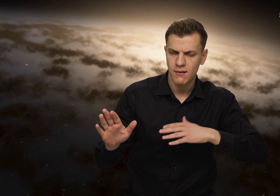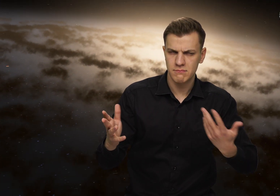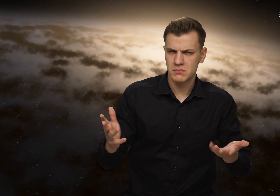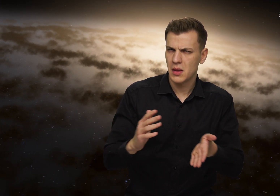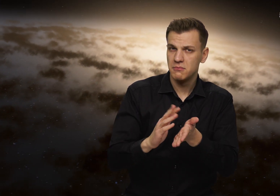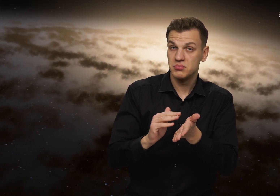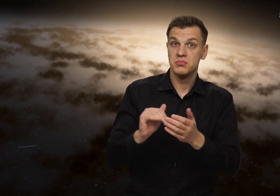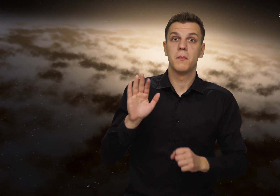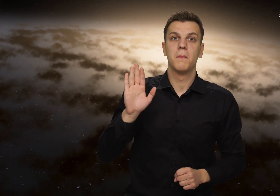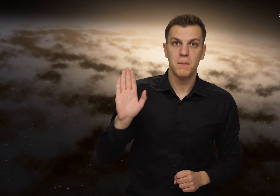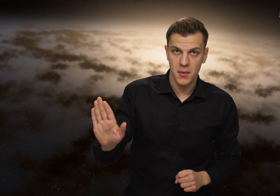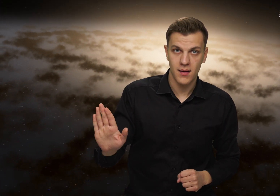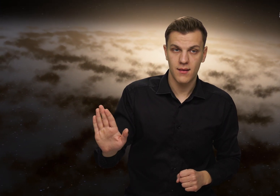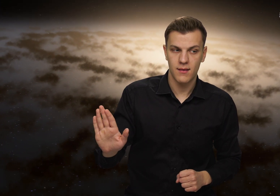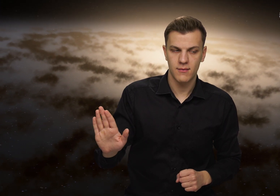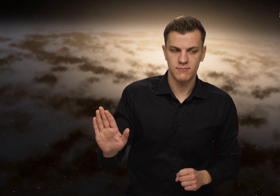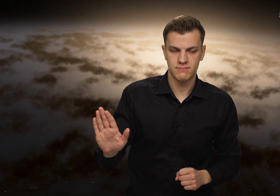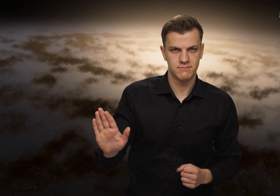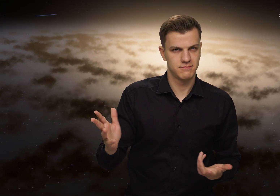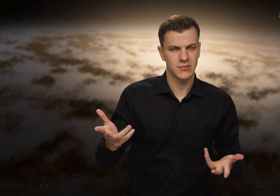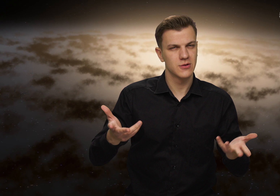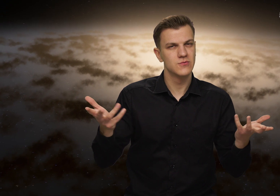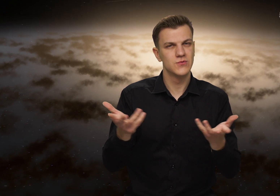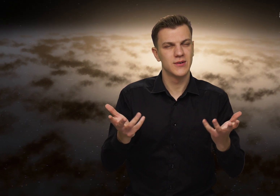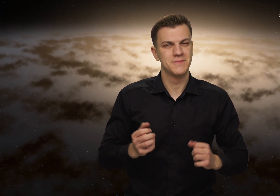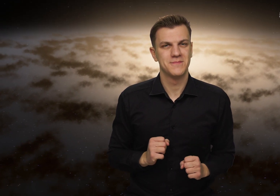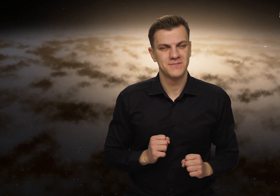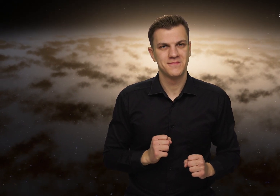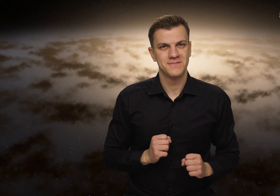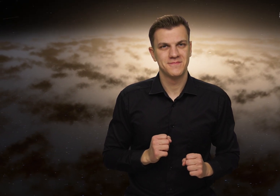And if so, where?